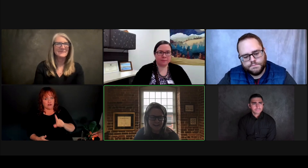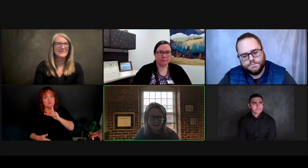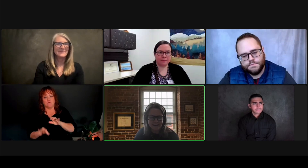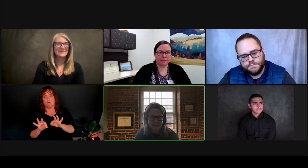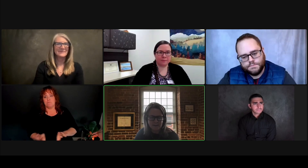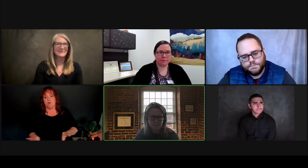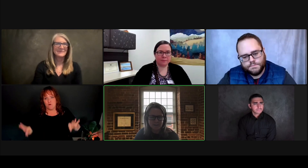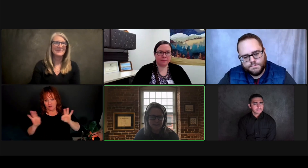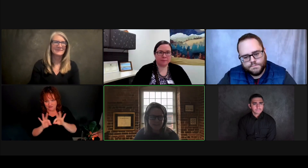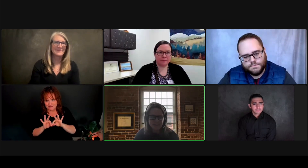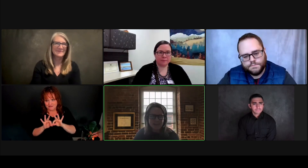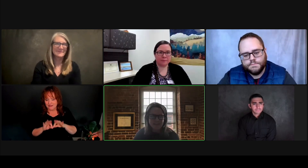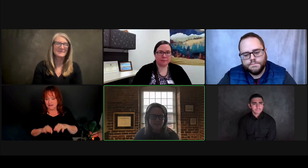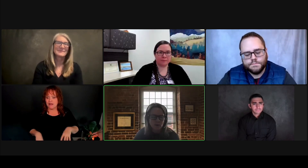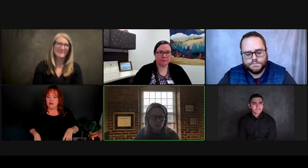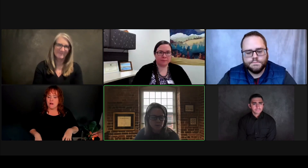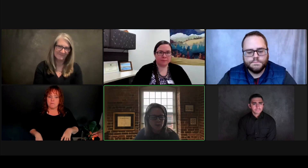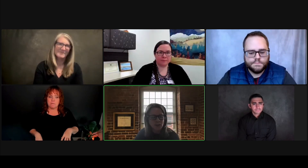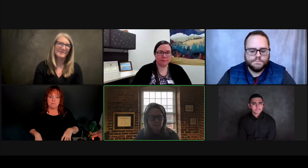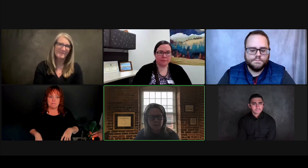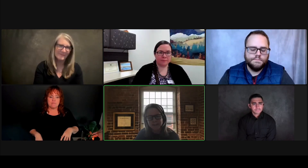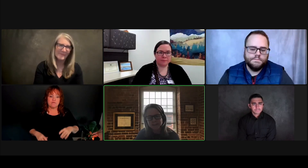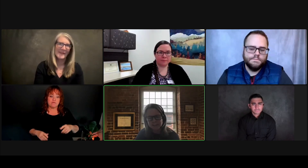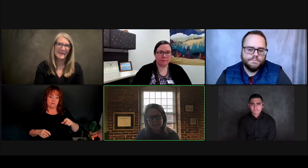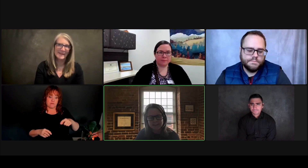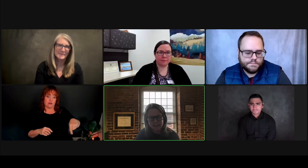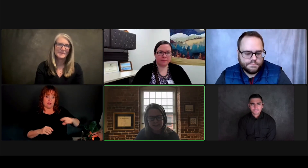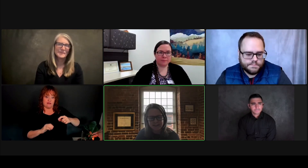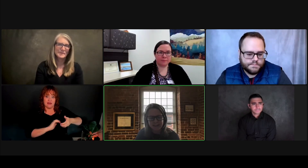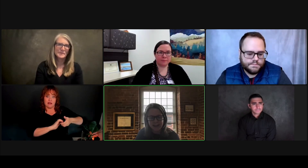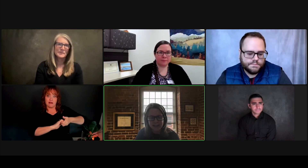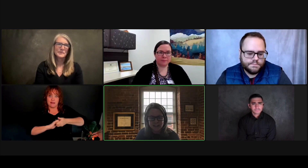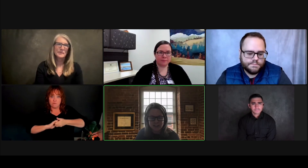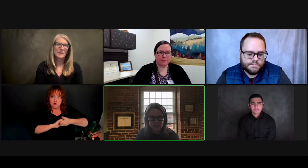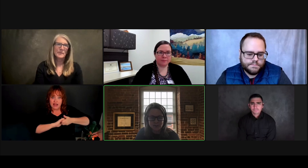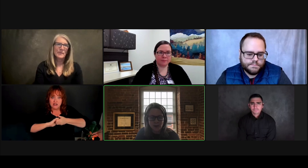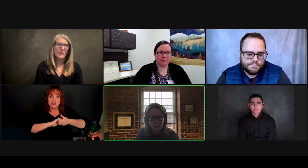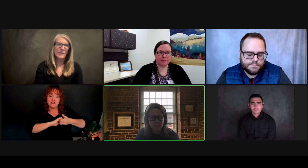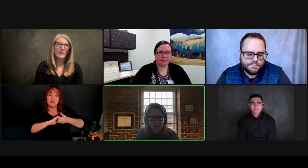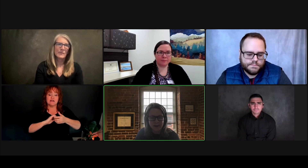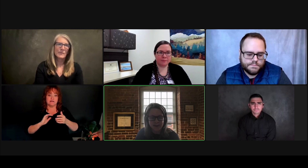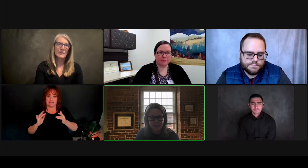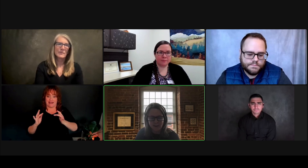And those collaborations and connections you can make